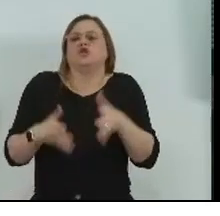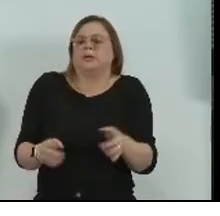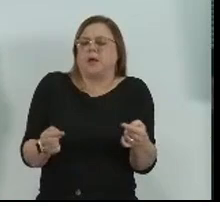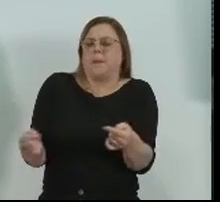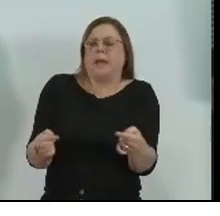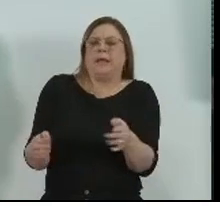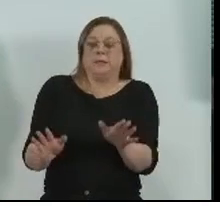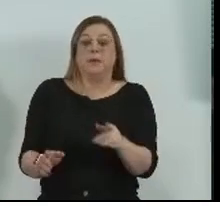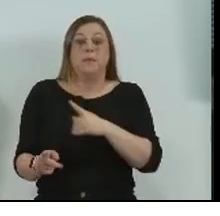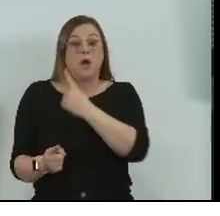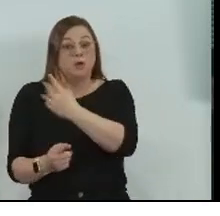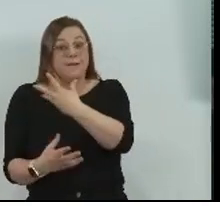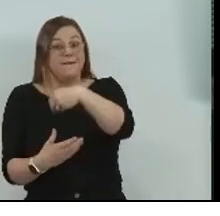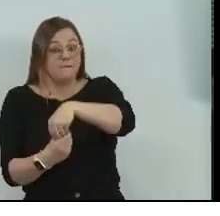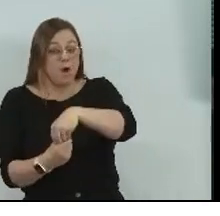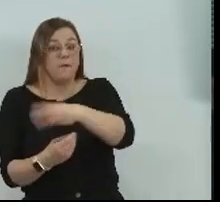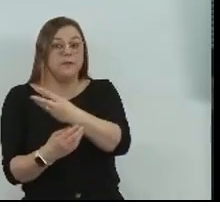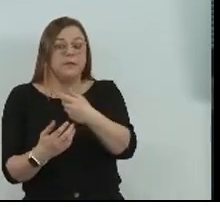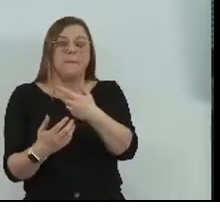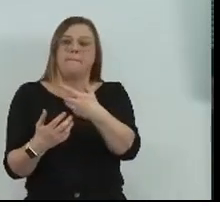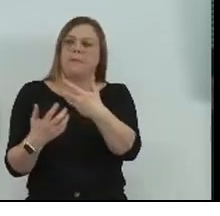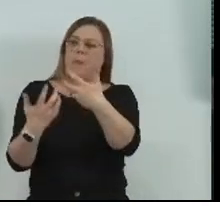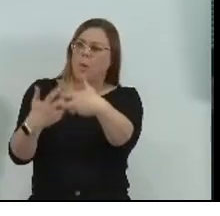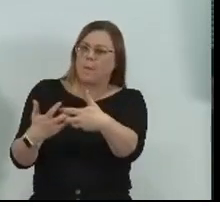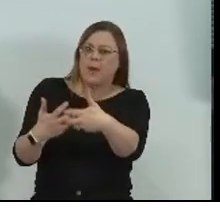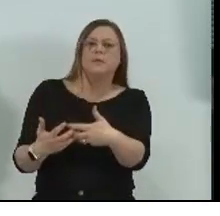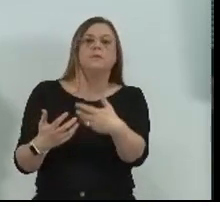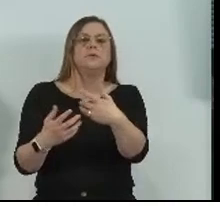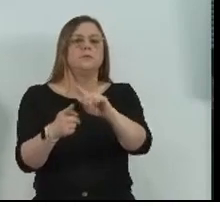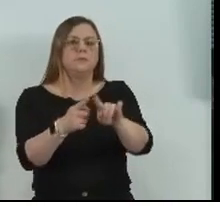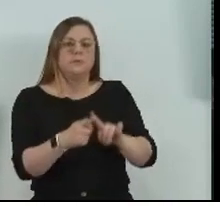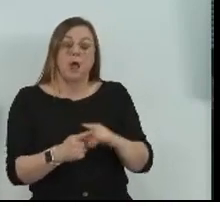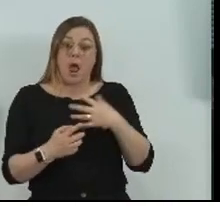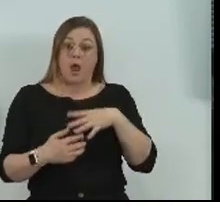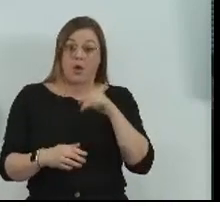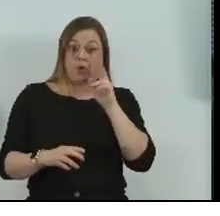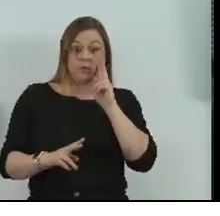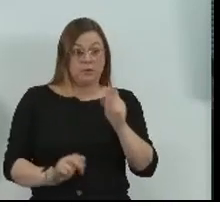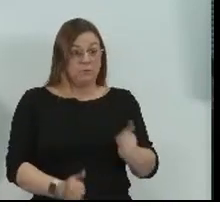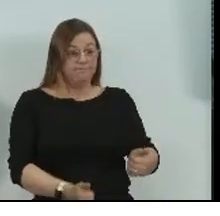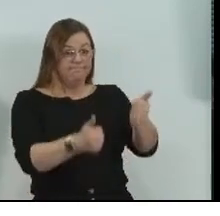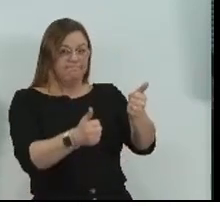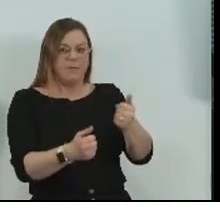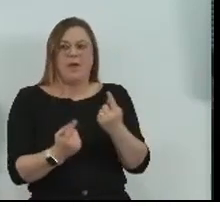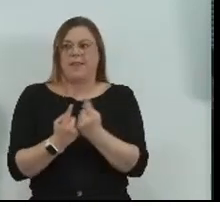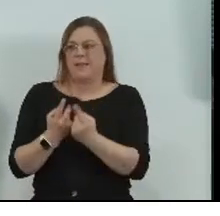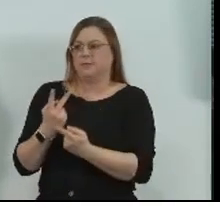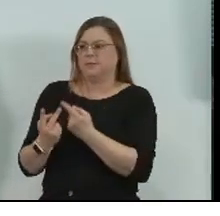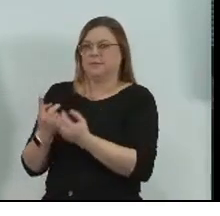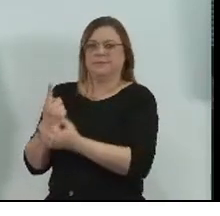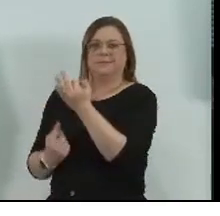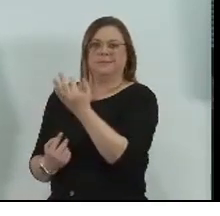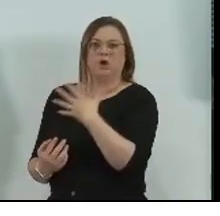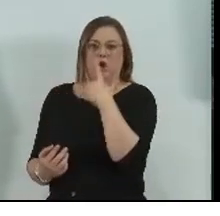You were also involved in some of the machinery. And I know you saw some things that were great and some other things that could have been improved. So what was your experience